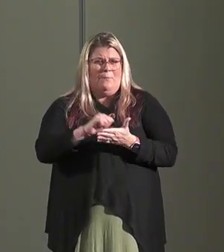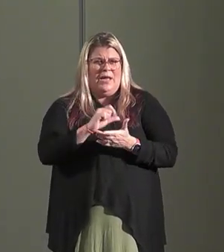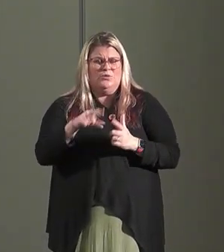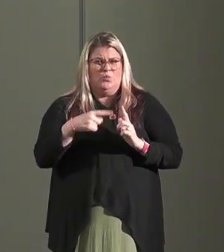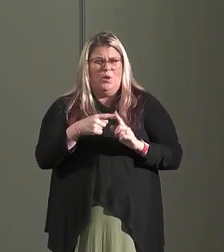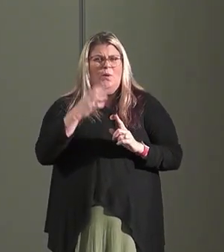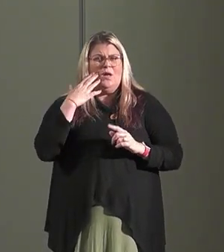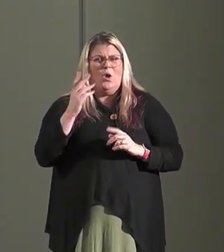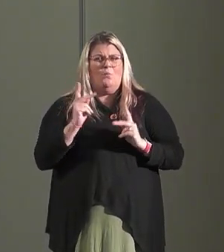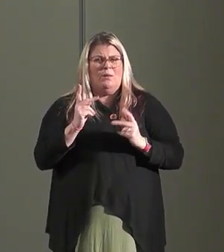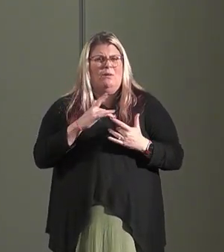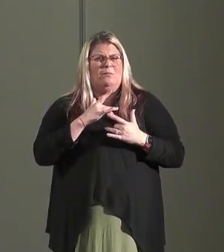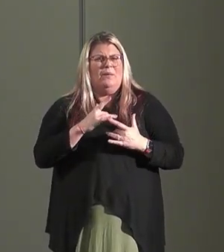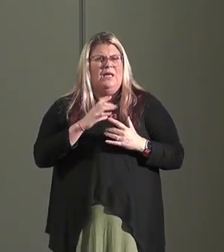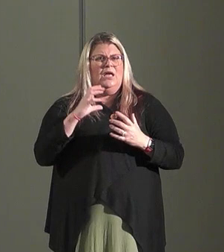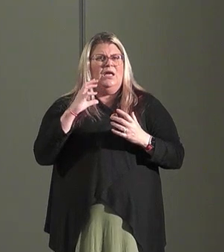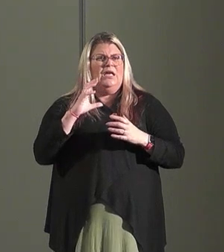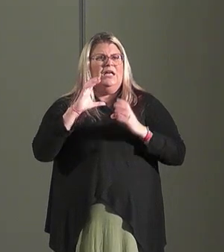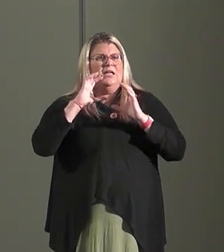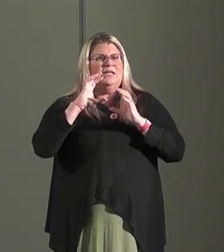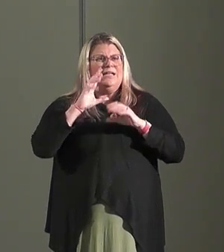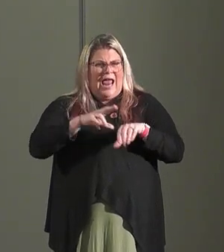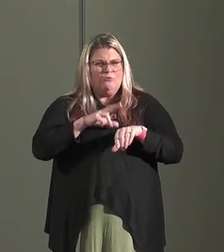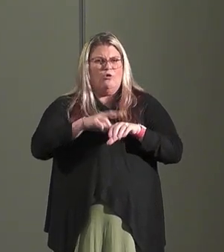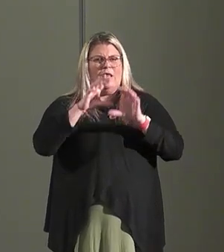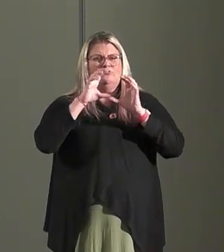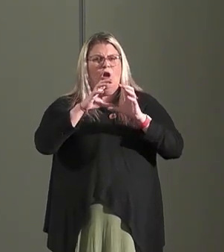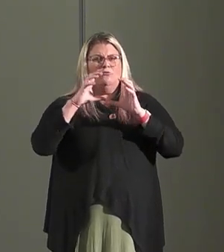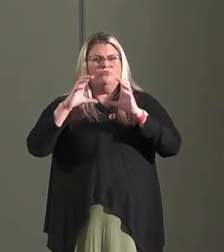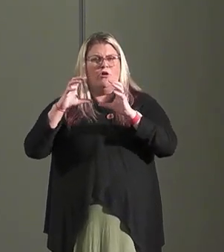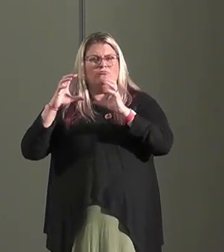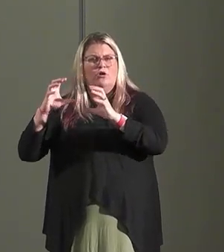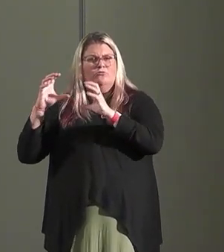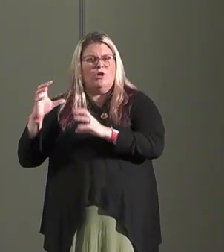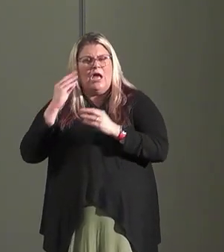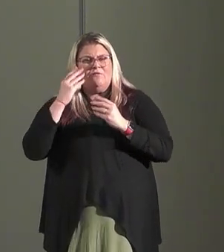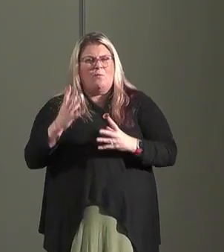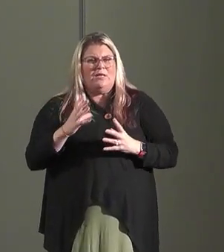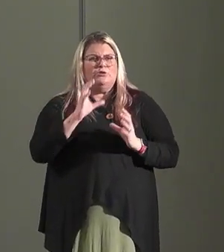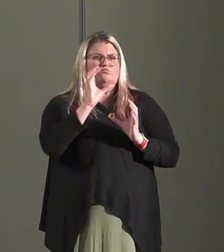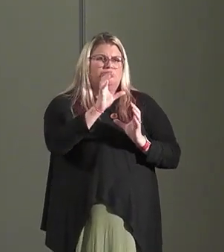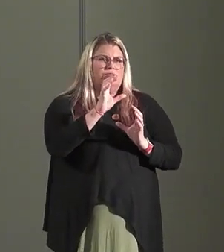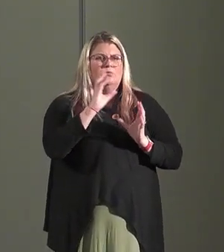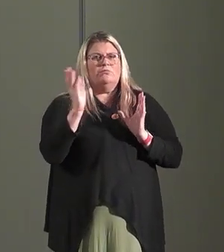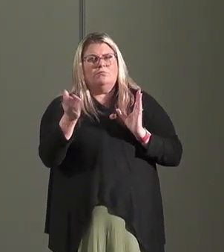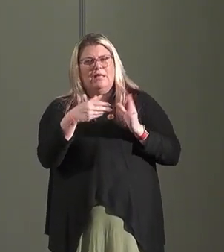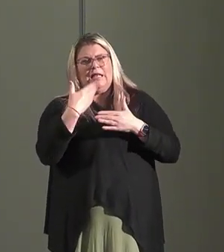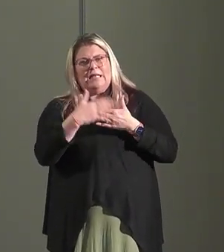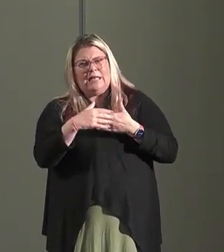to chunk information naturally anyway and keep it like that. It must have to do somewhat with